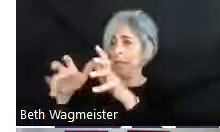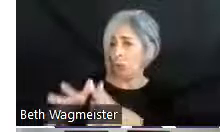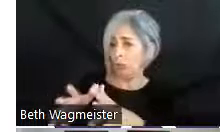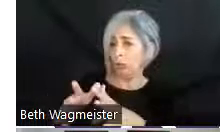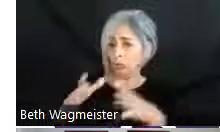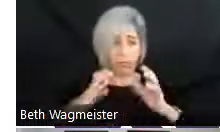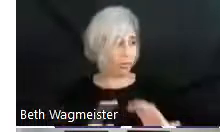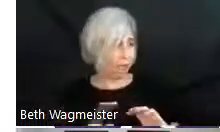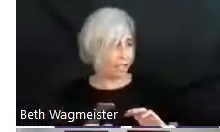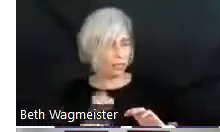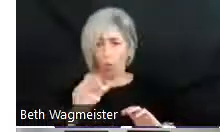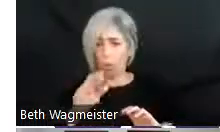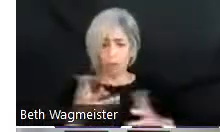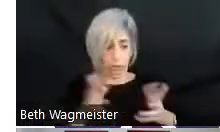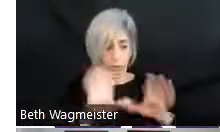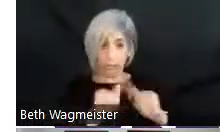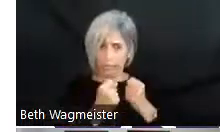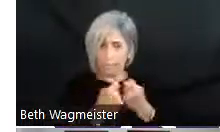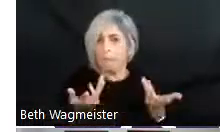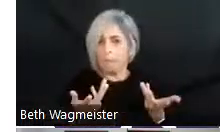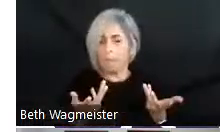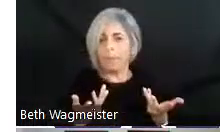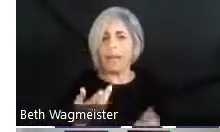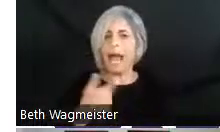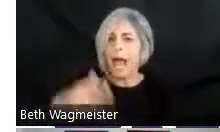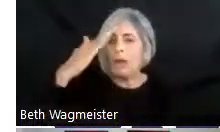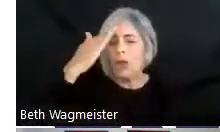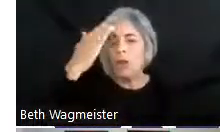client, or even just your team. Because I know that you don't need to be an expert in